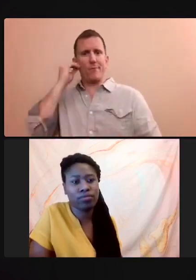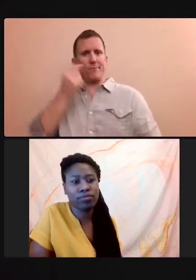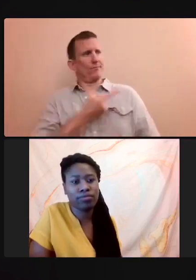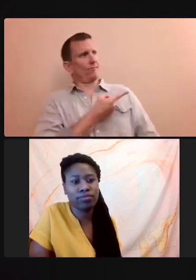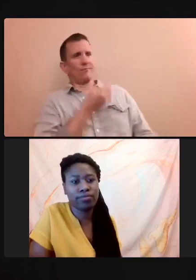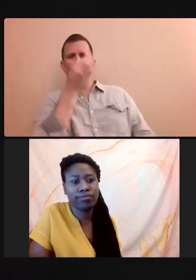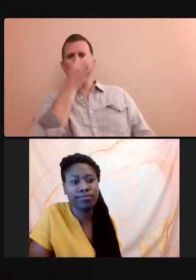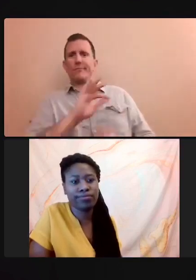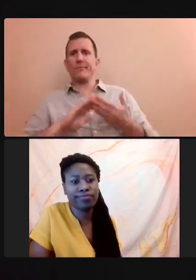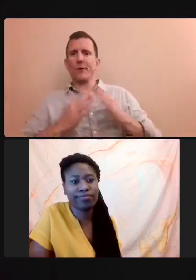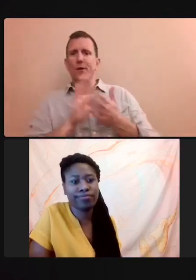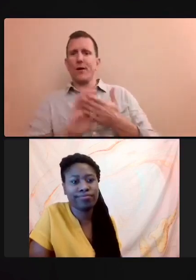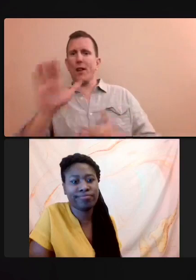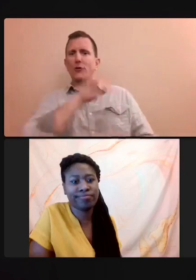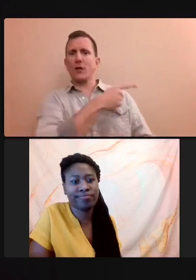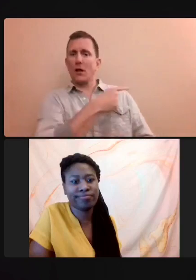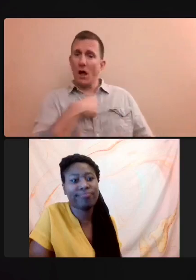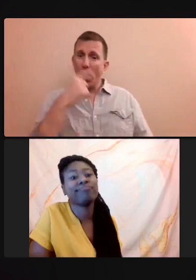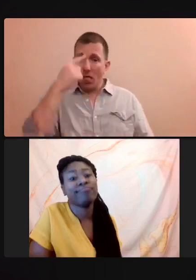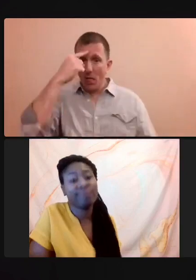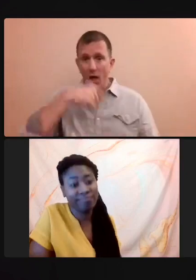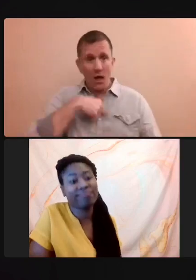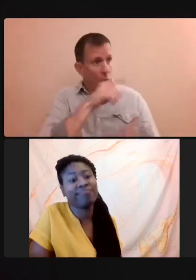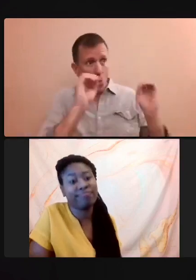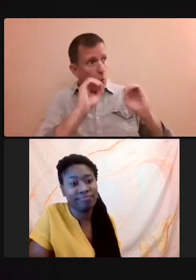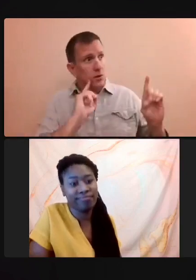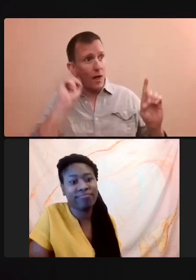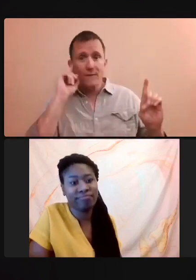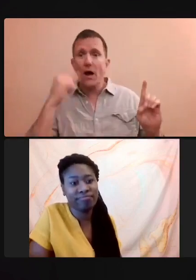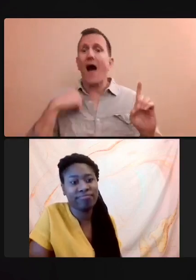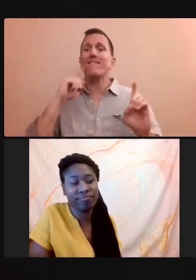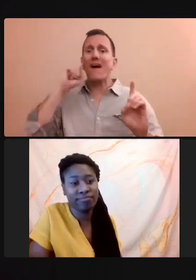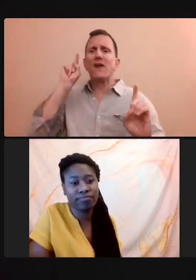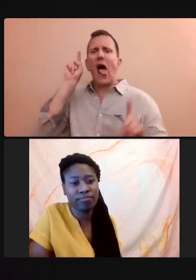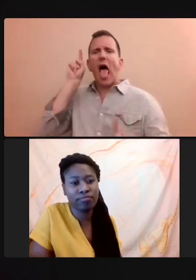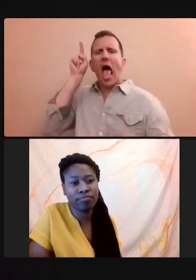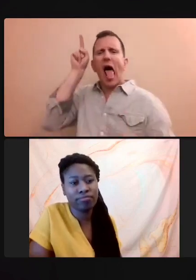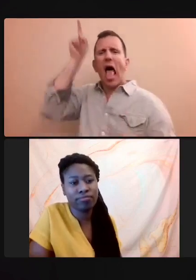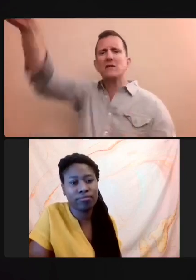they want to attend and whether or not they have any deaf instructors. And maybe we should encourage people